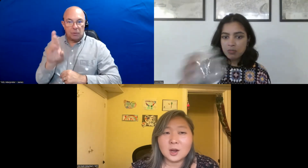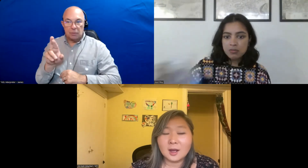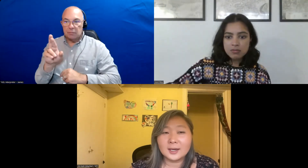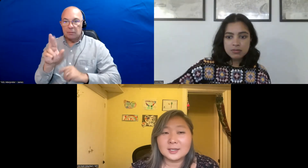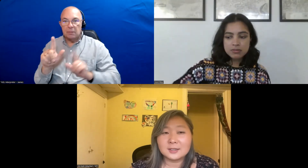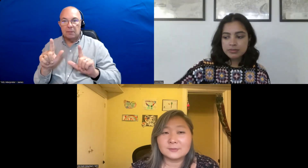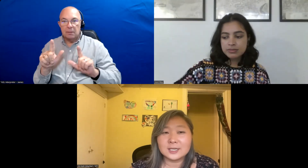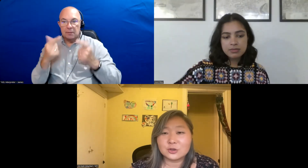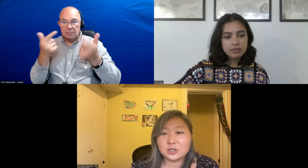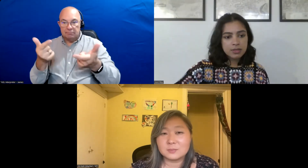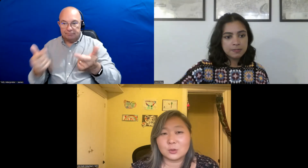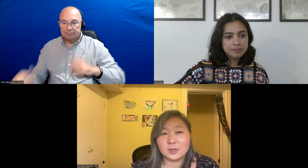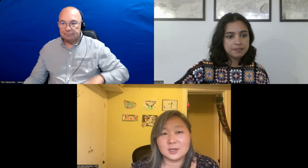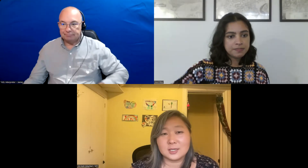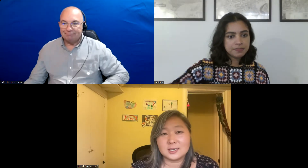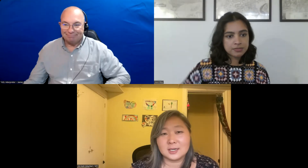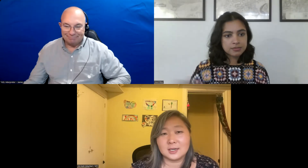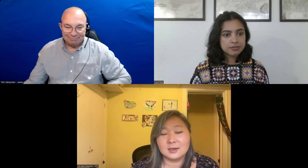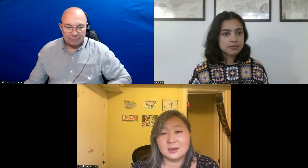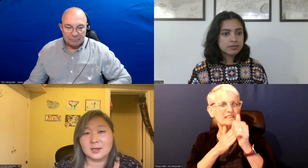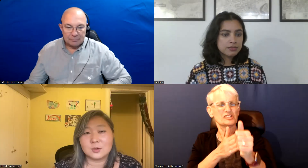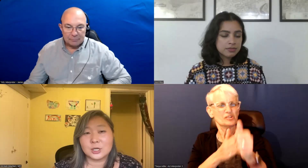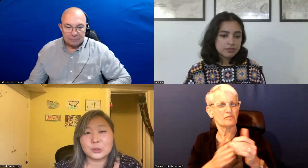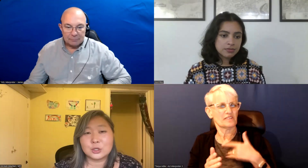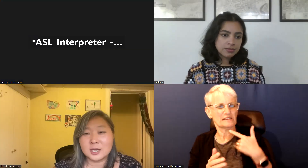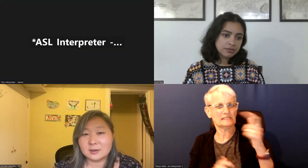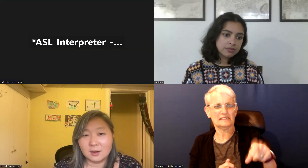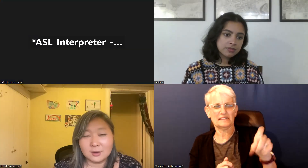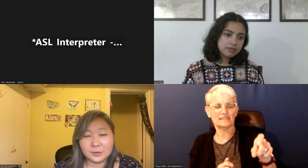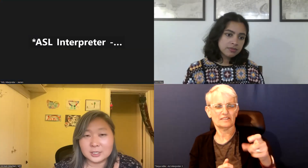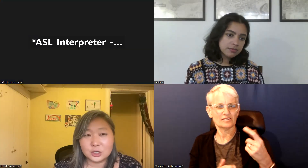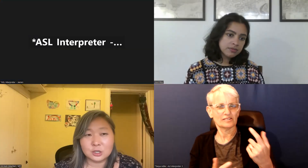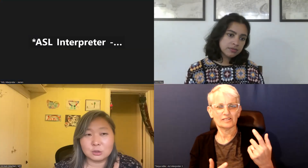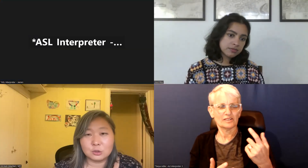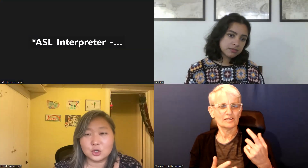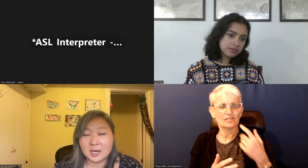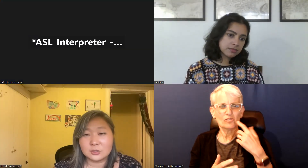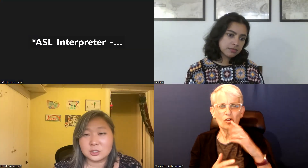What kind of leadership do you think is needed in order to address all of these huge challenges